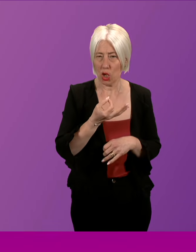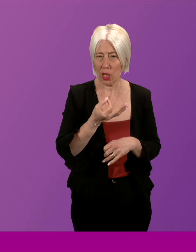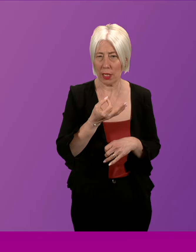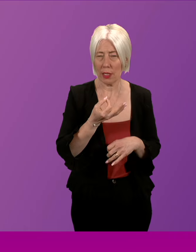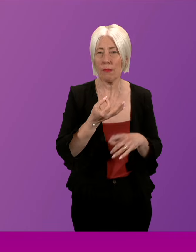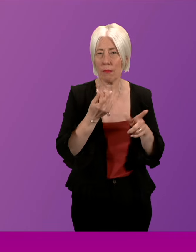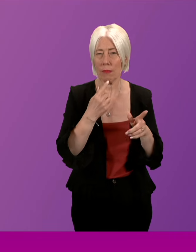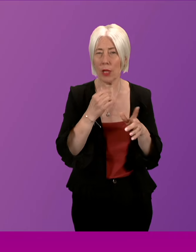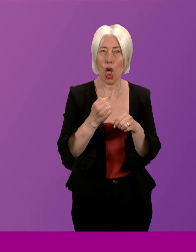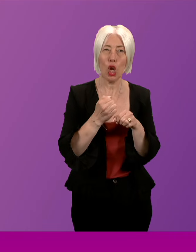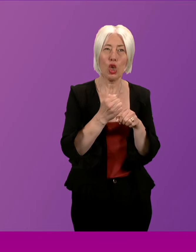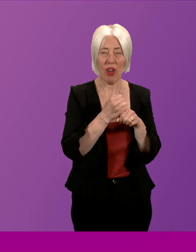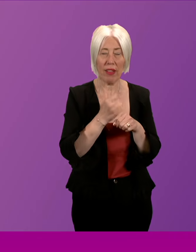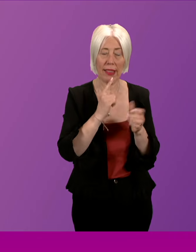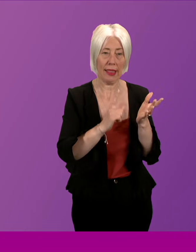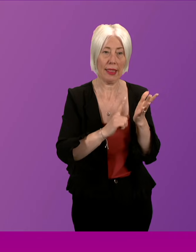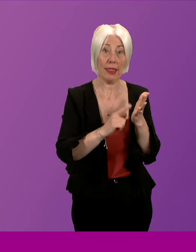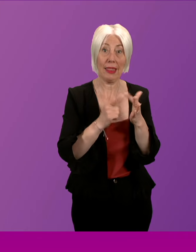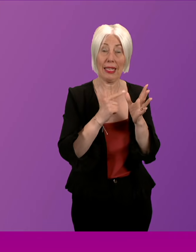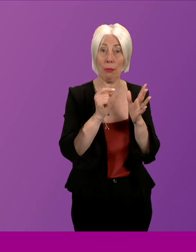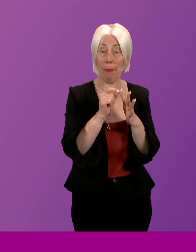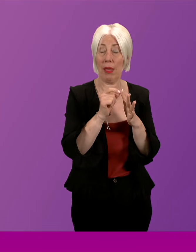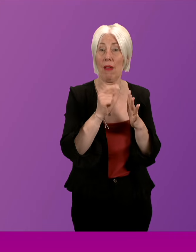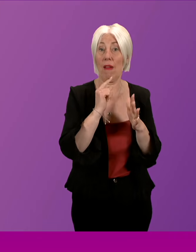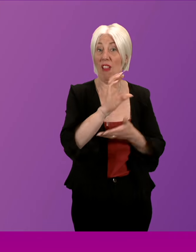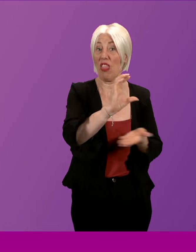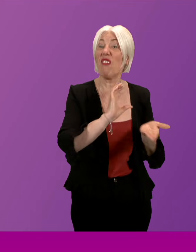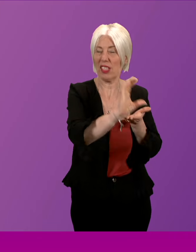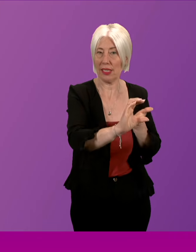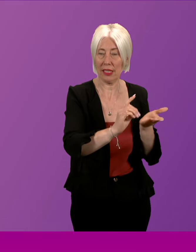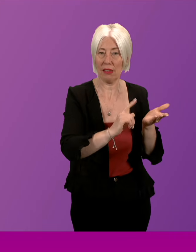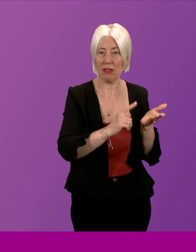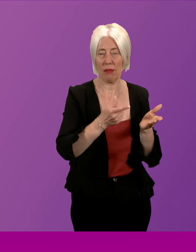On the general question of LEIP funding, I think that the criteria are robust and provide